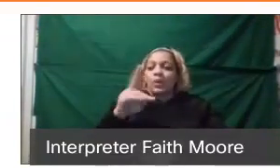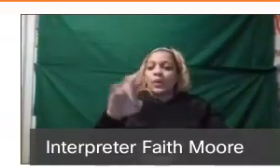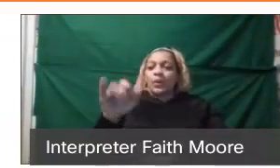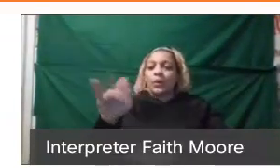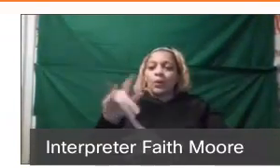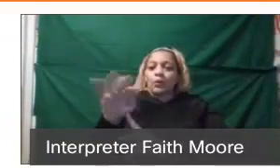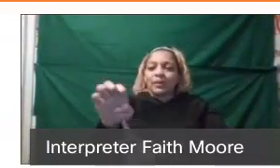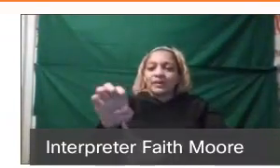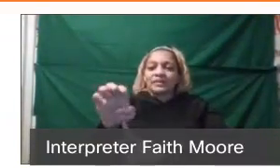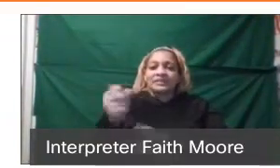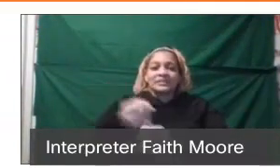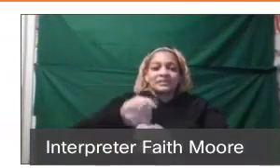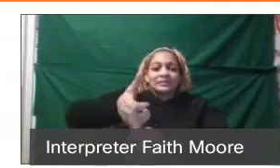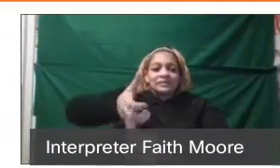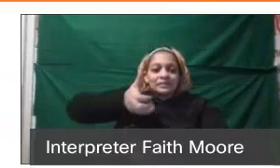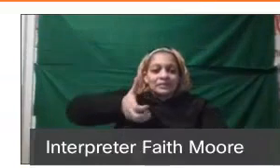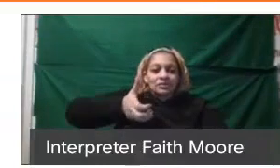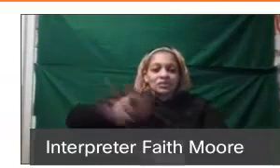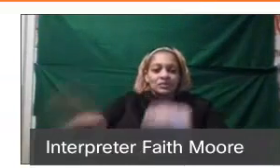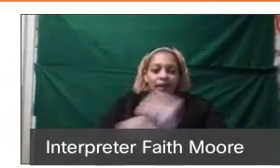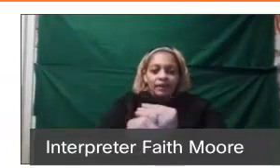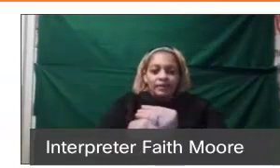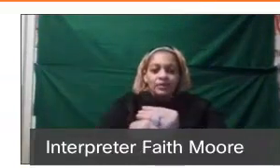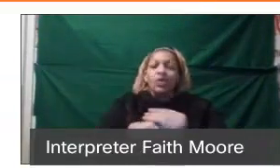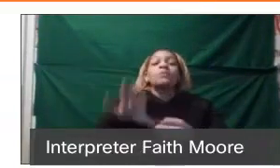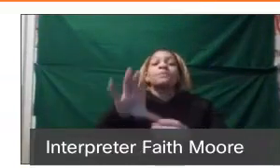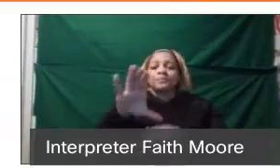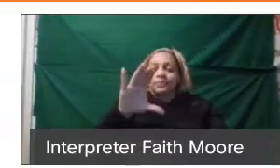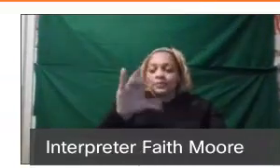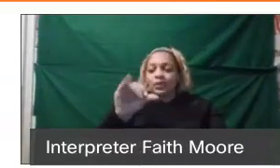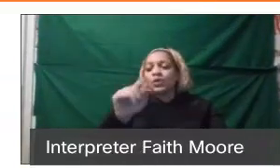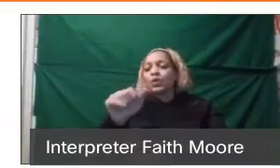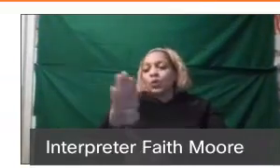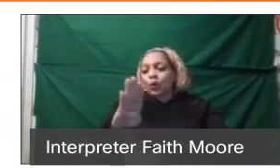We will be proposing new pair of extensions on the East side of the street as well.